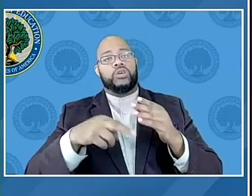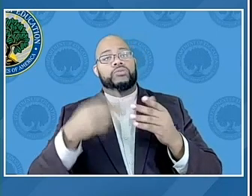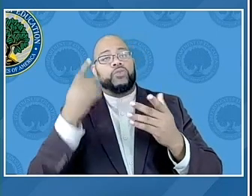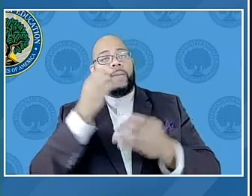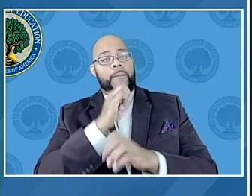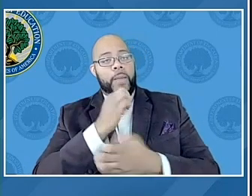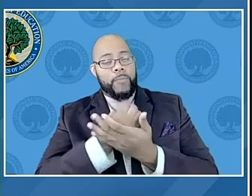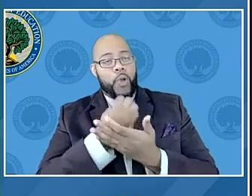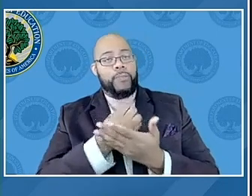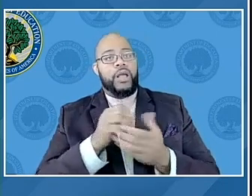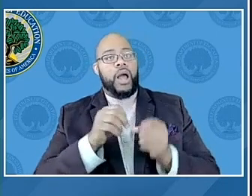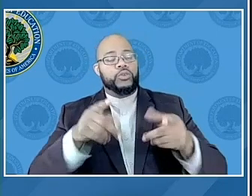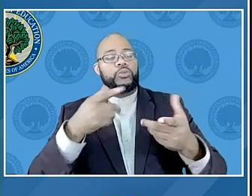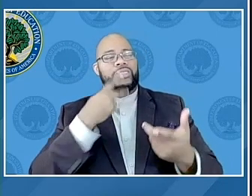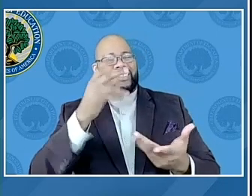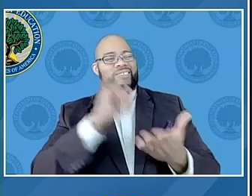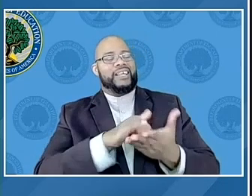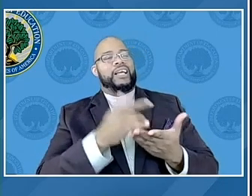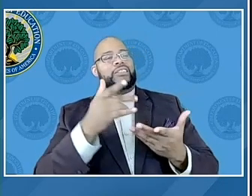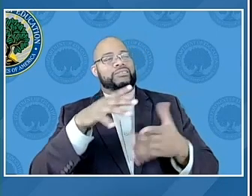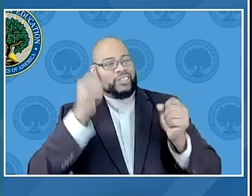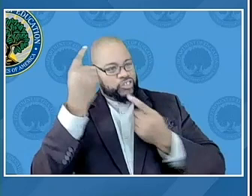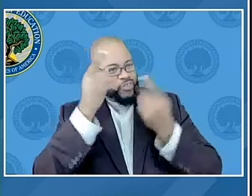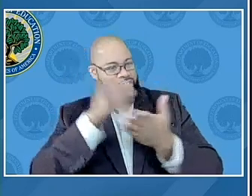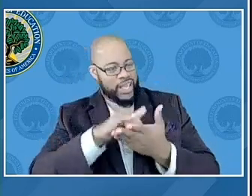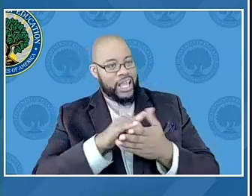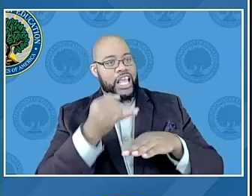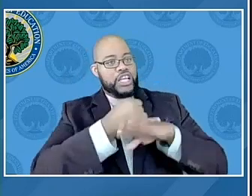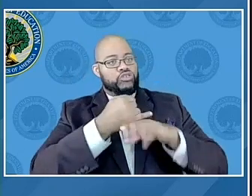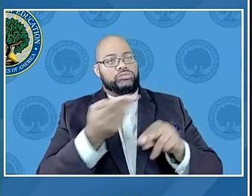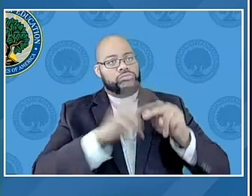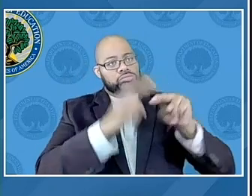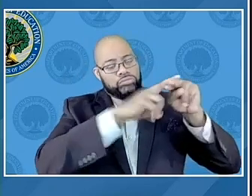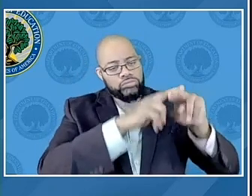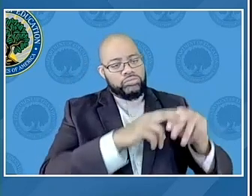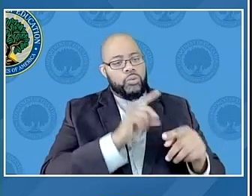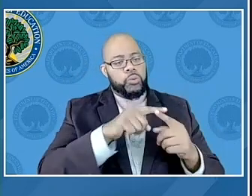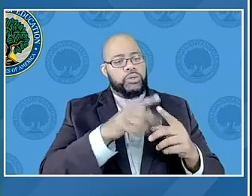that we take into consideration interest accrual when thinking through student debt cancellation.